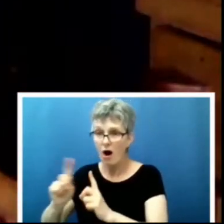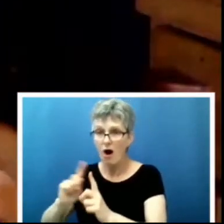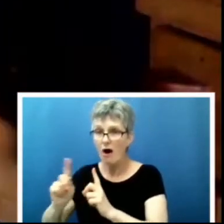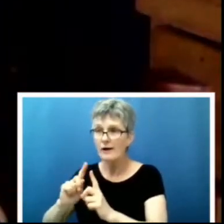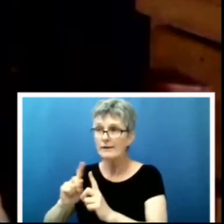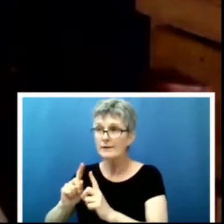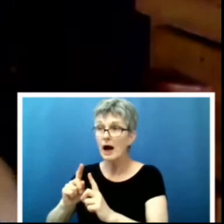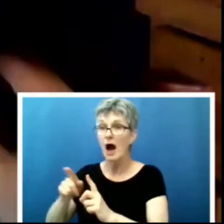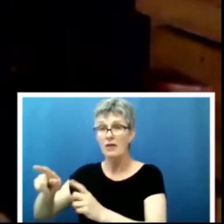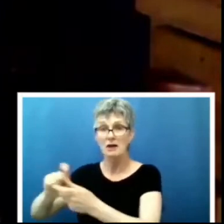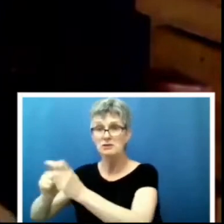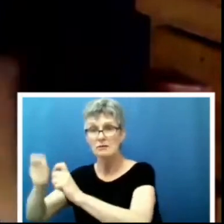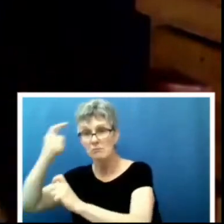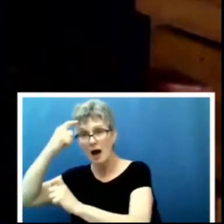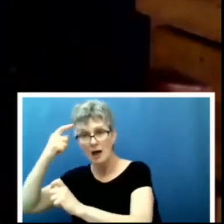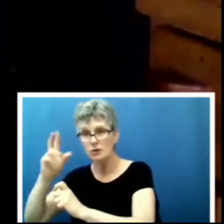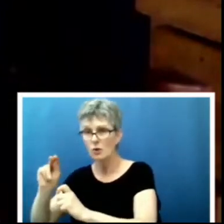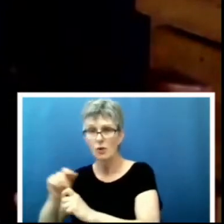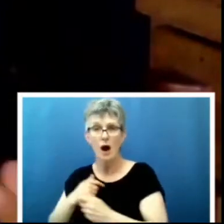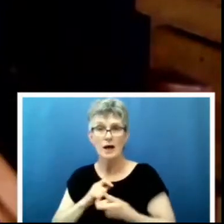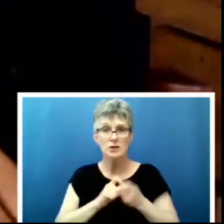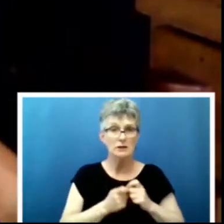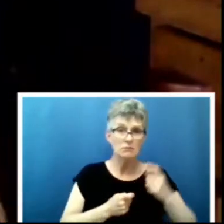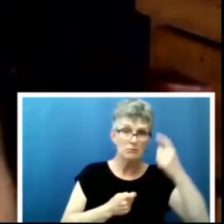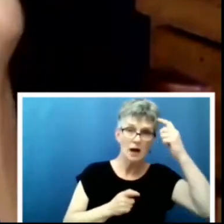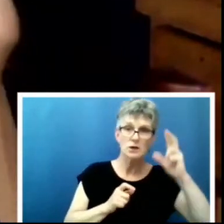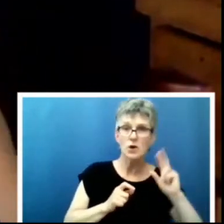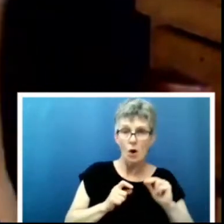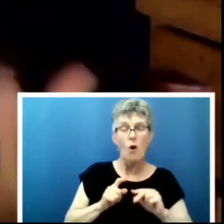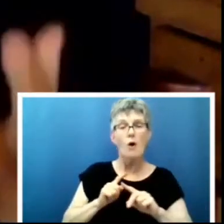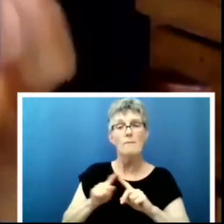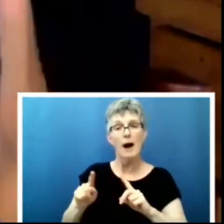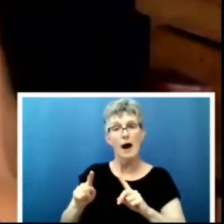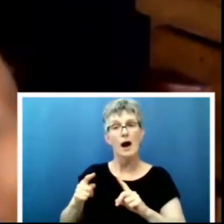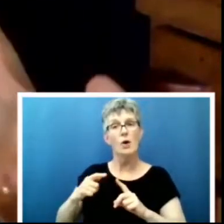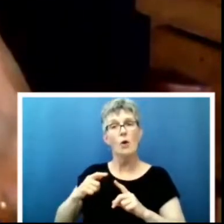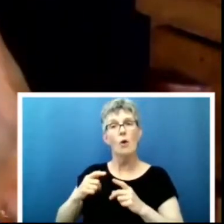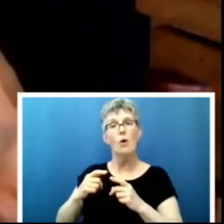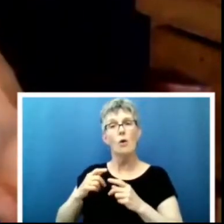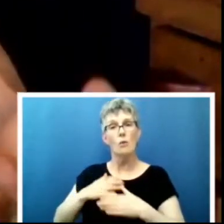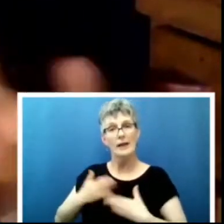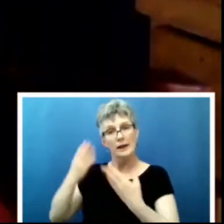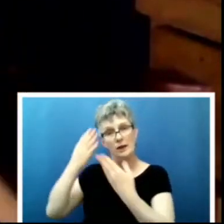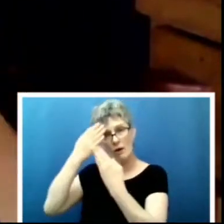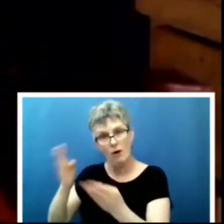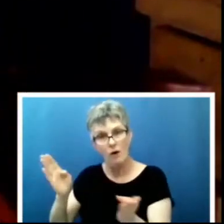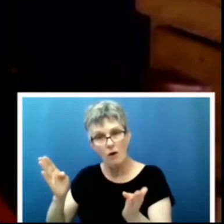But there was a shift in like, oh, just in listening there's like a mutual understanding.